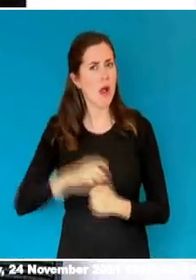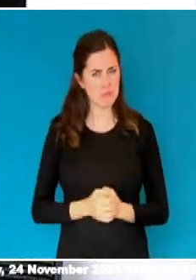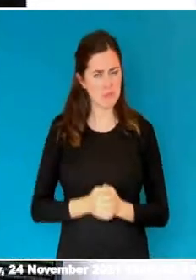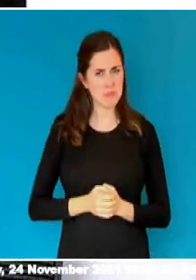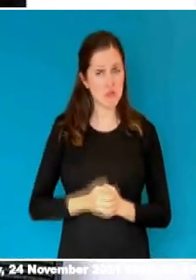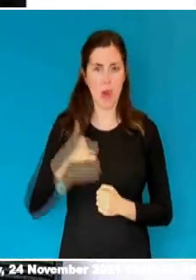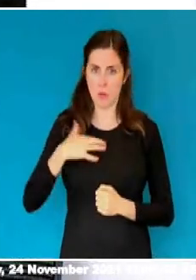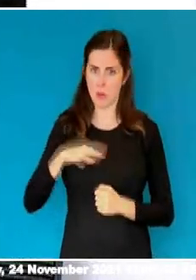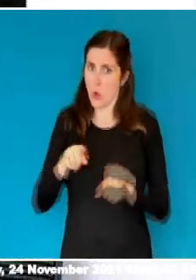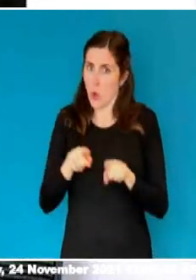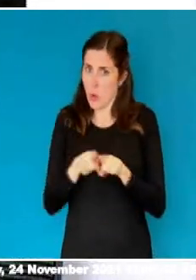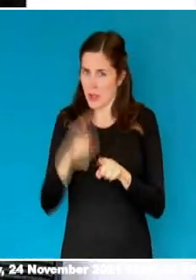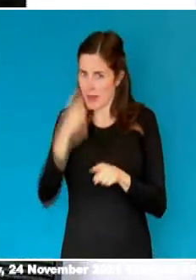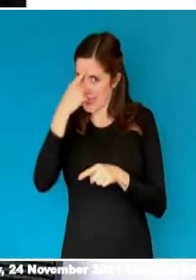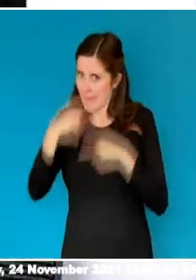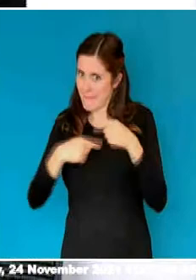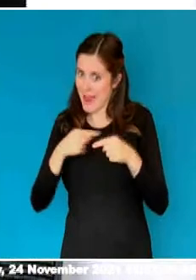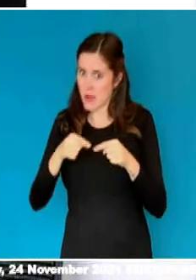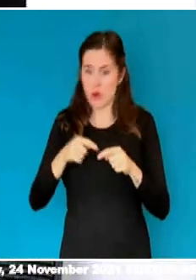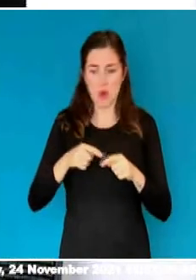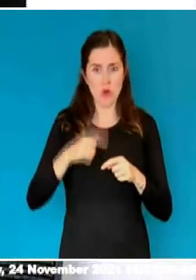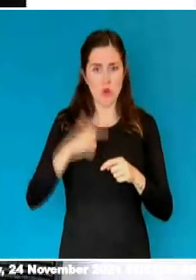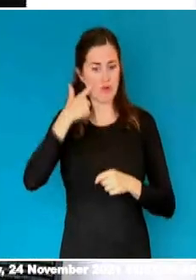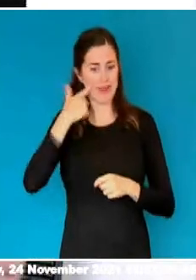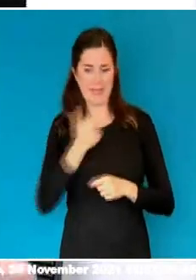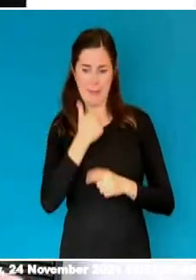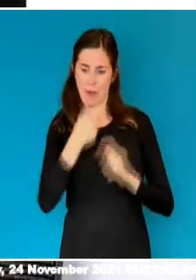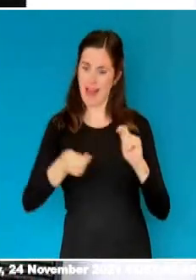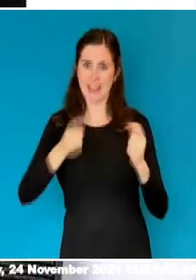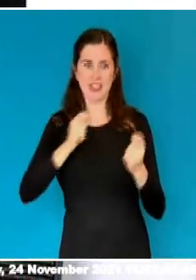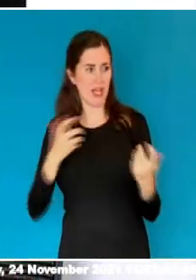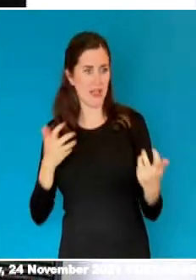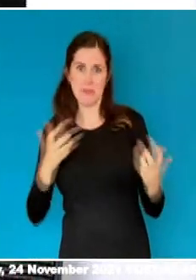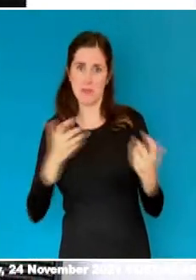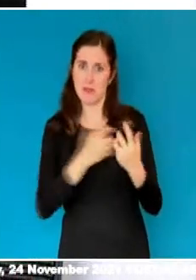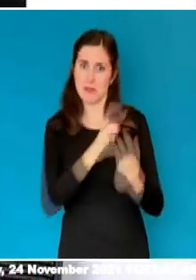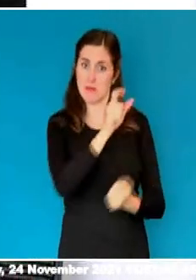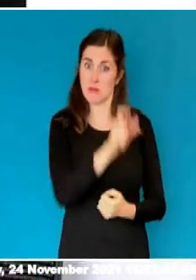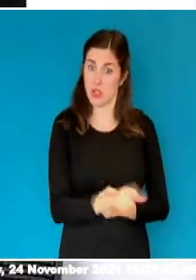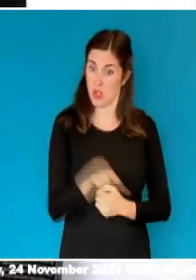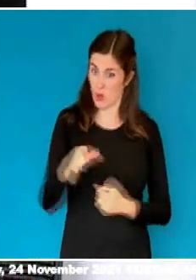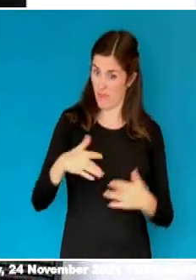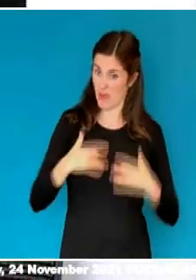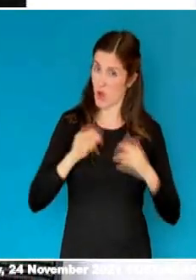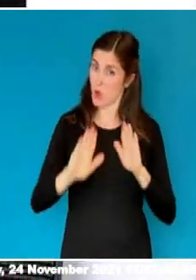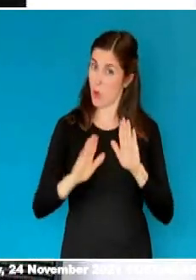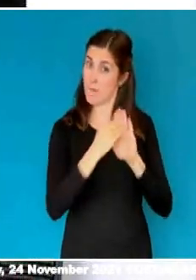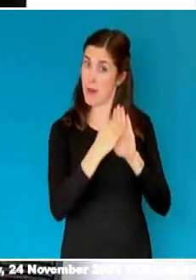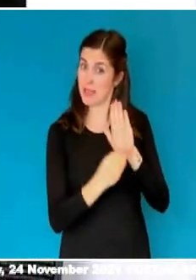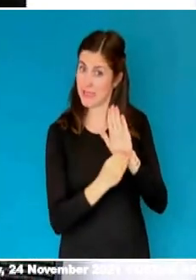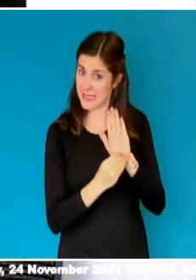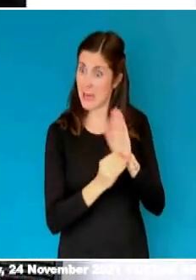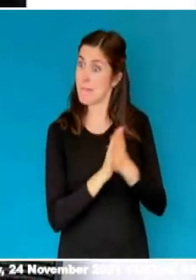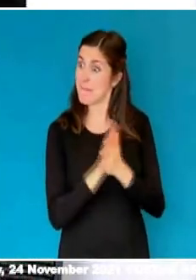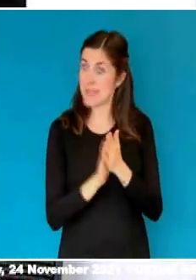adjustments, do you think your policy has anything to do with your numbers? Thank you, Counsel.